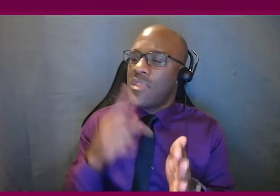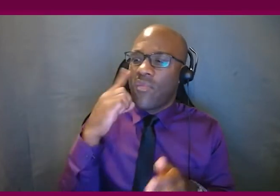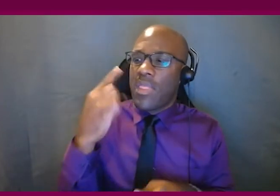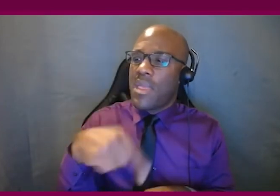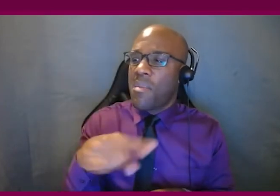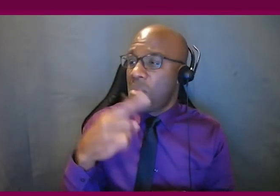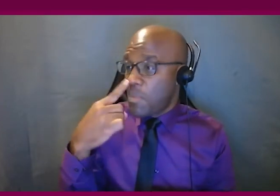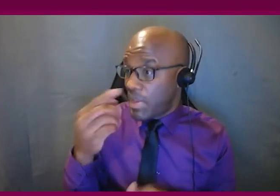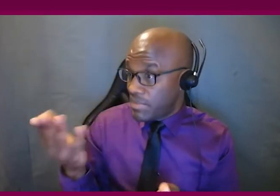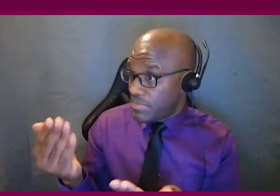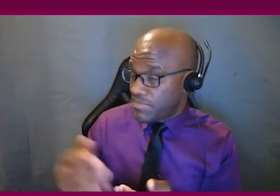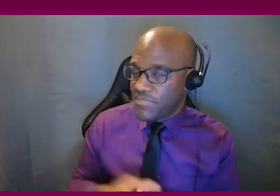considers disability.